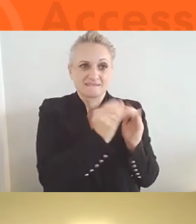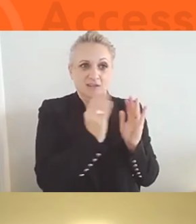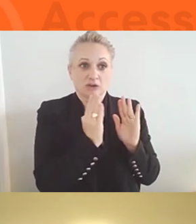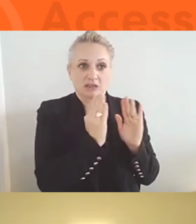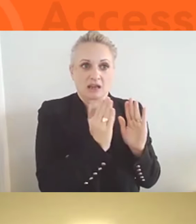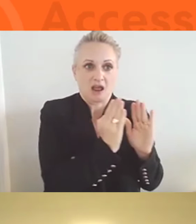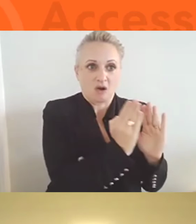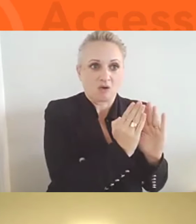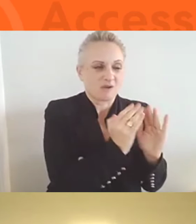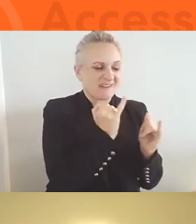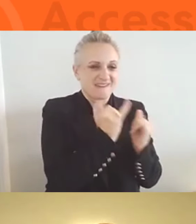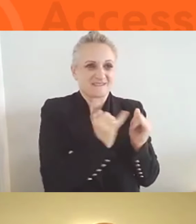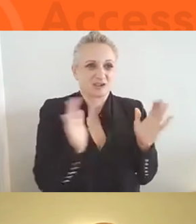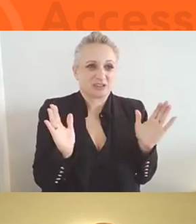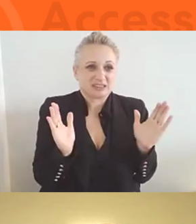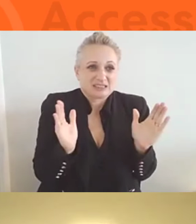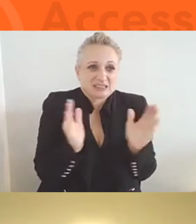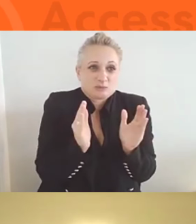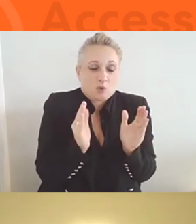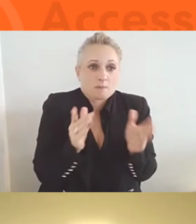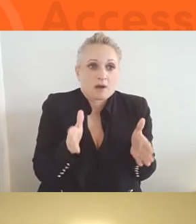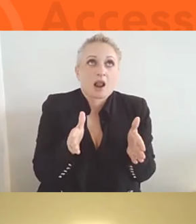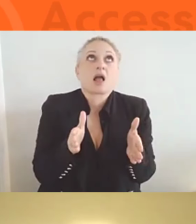very, very tall, as in three levels and a hell of a lot of stairs.